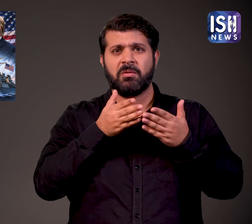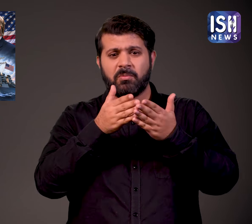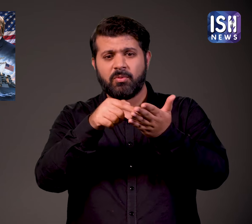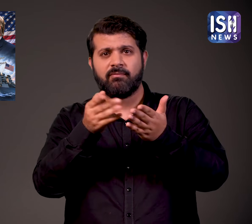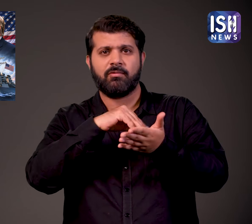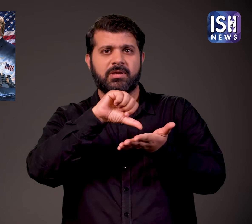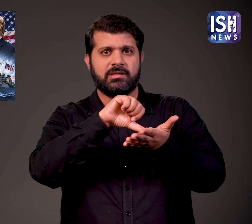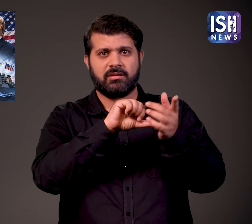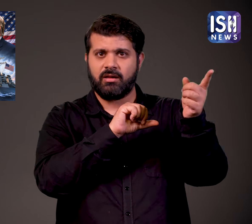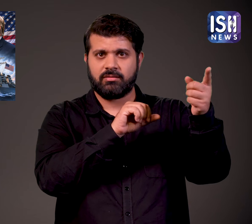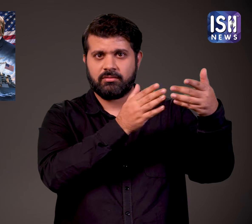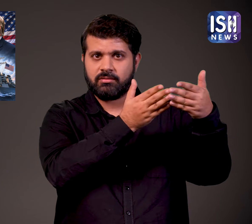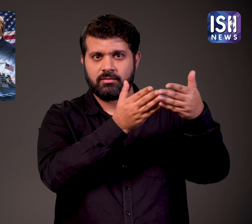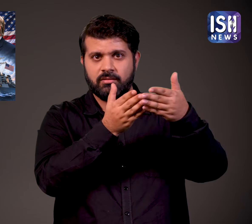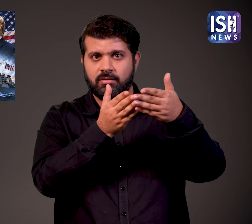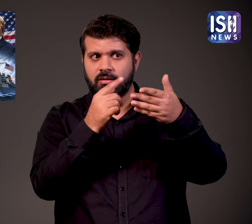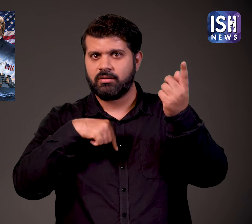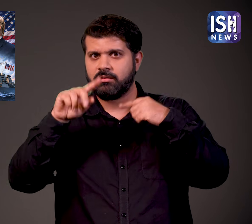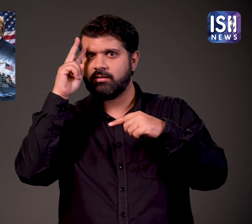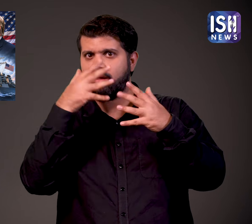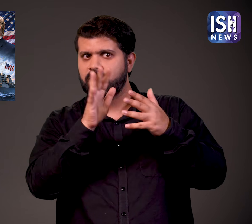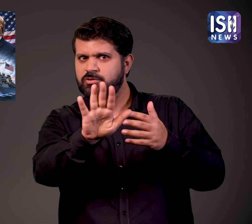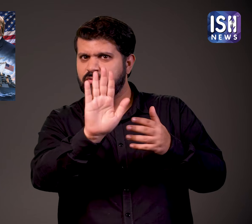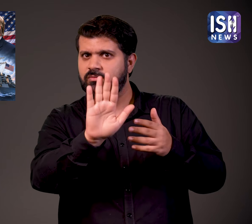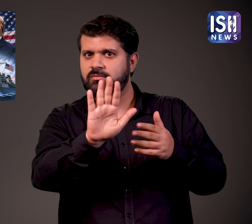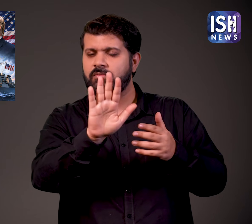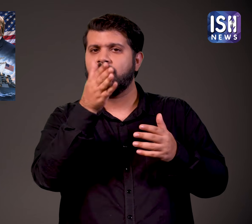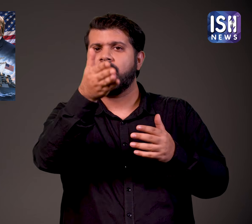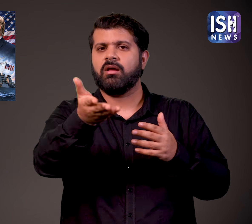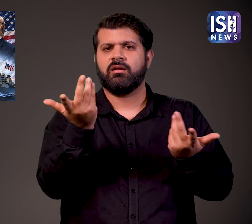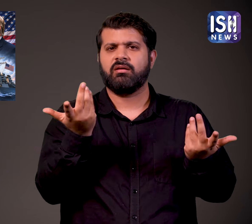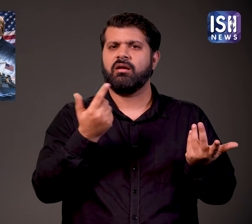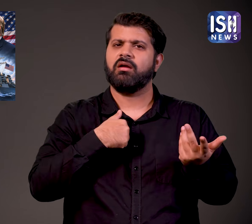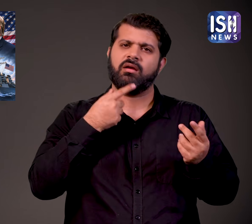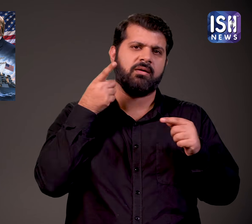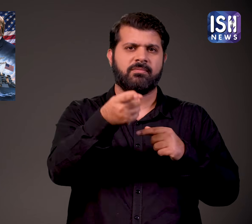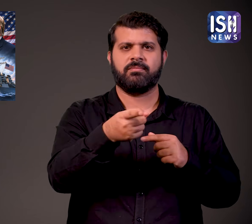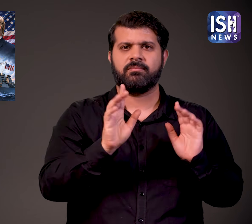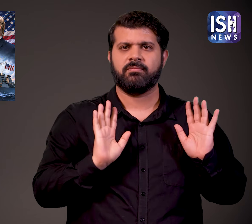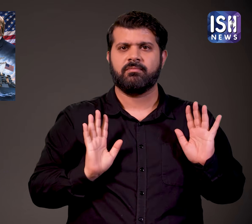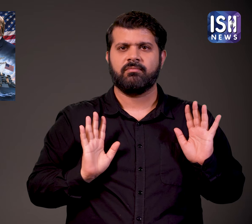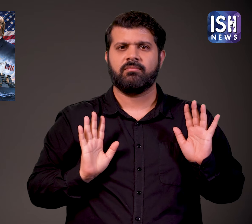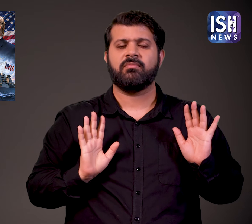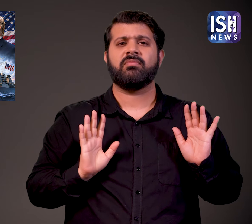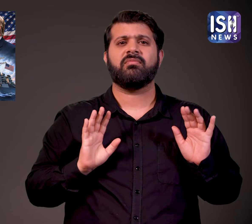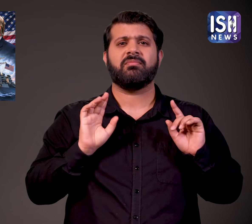but an action against any ship that is carrying oil from Iranian ports.